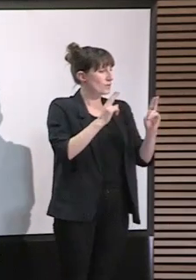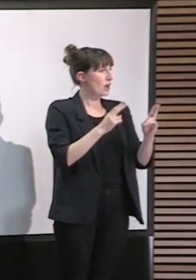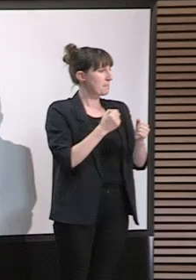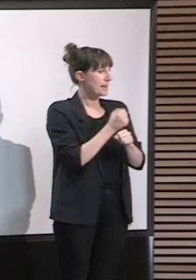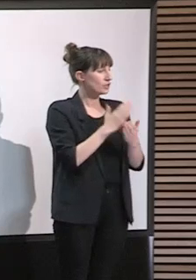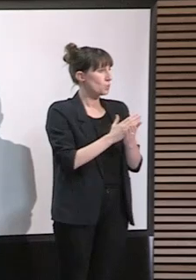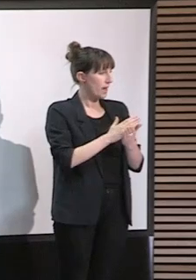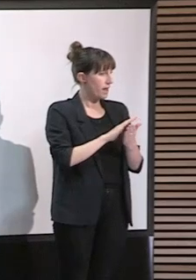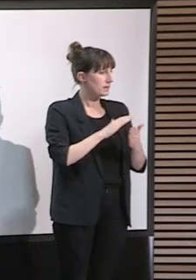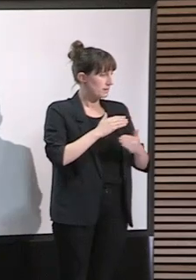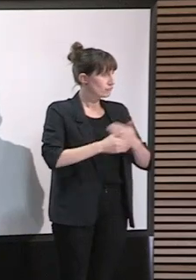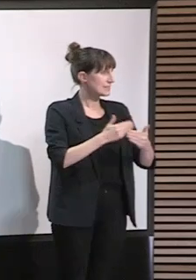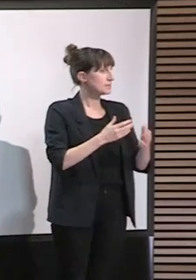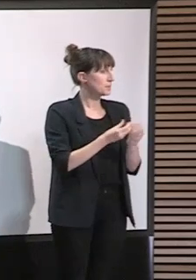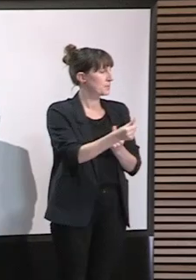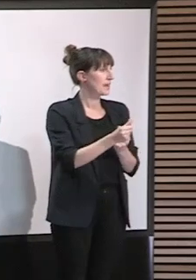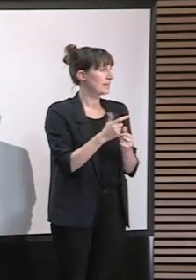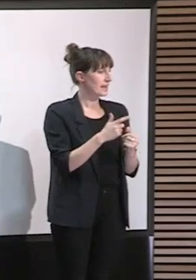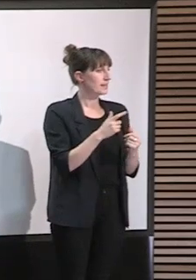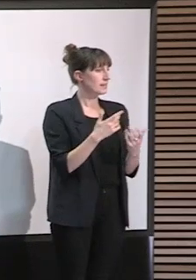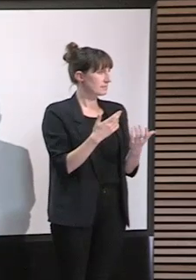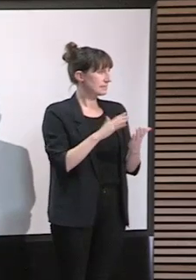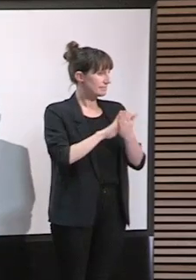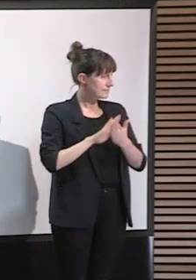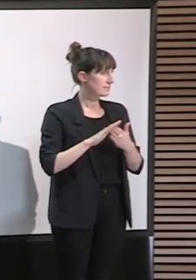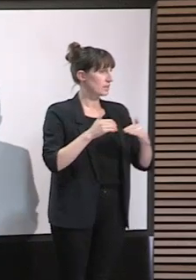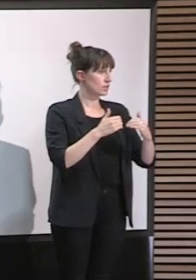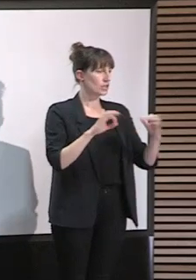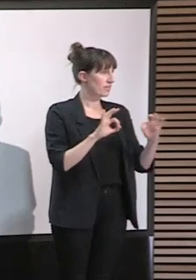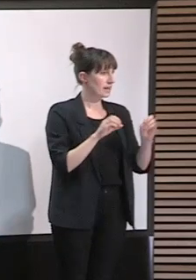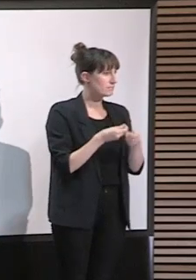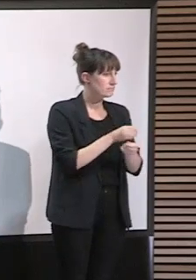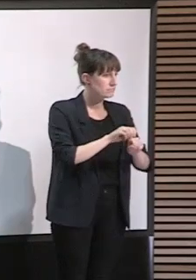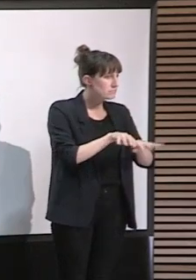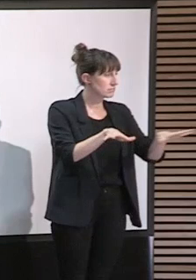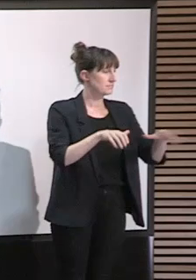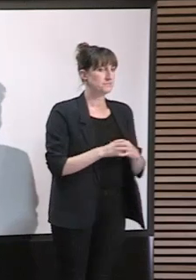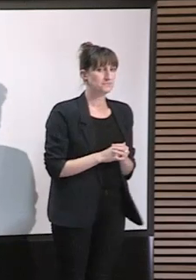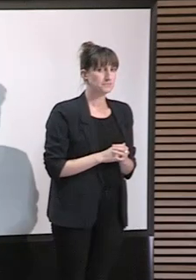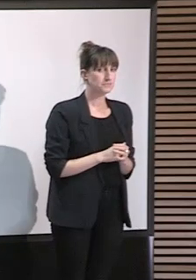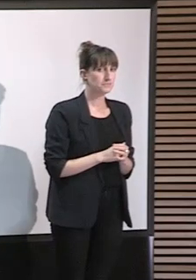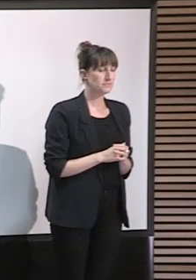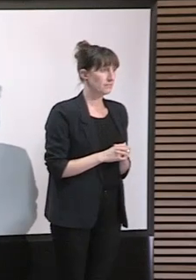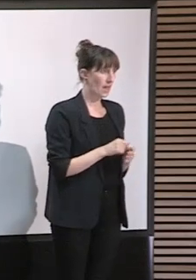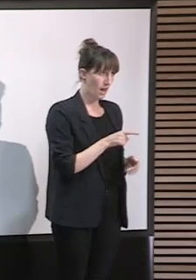and the facilities are very used to doing this.